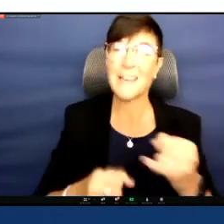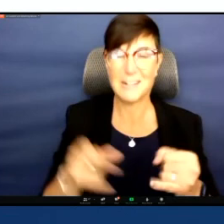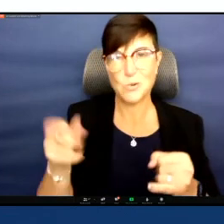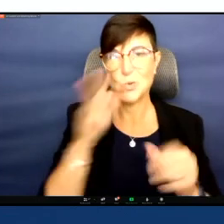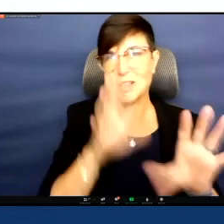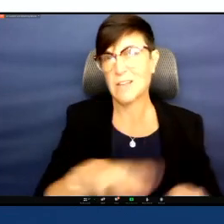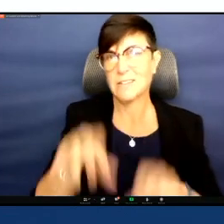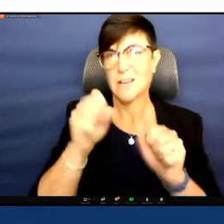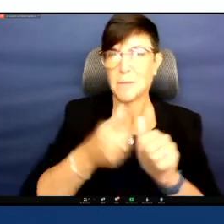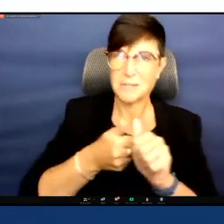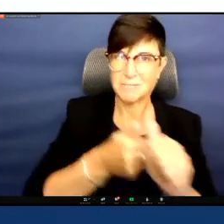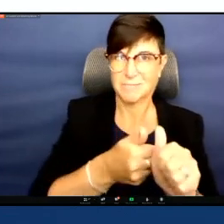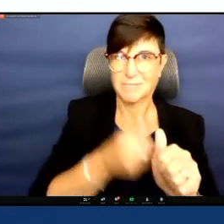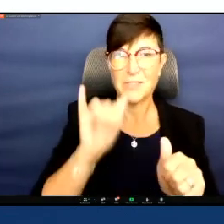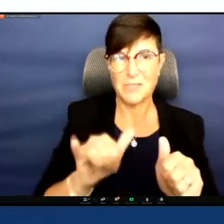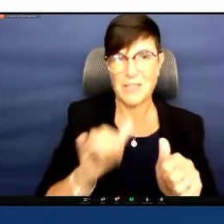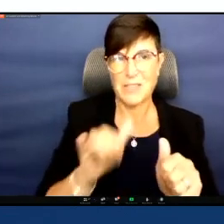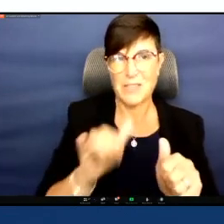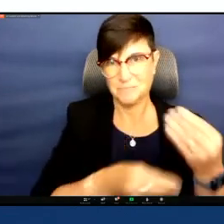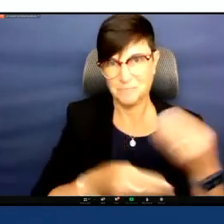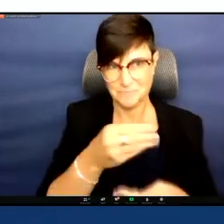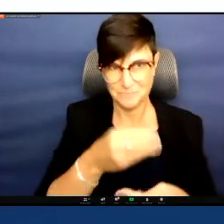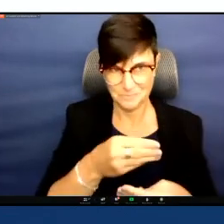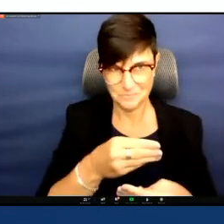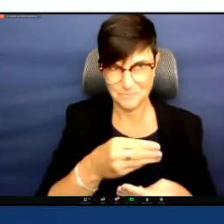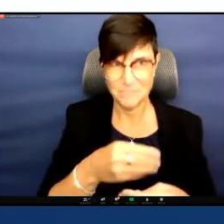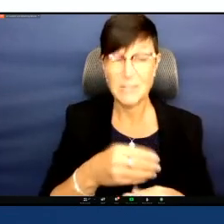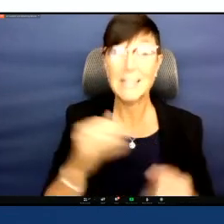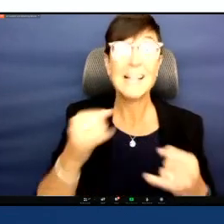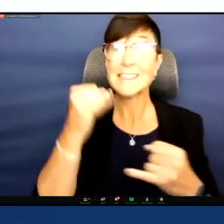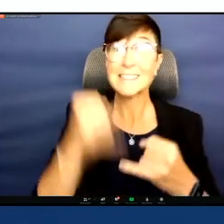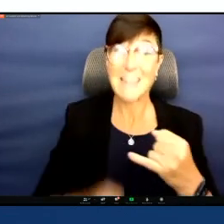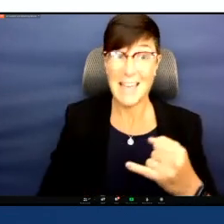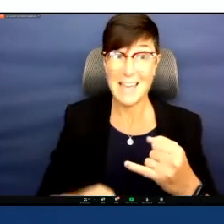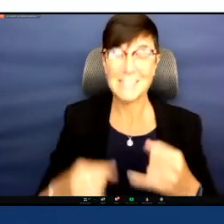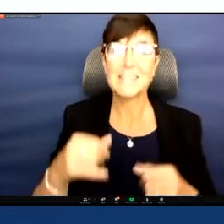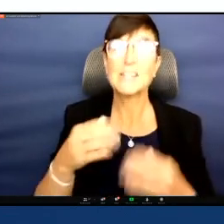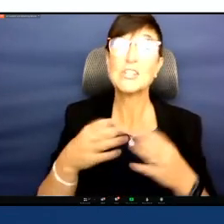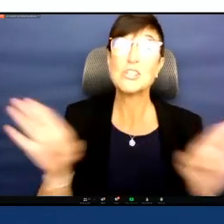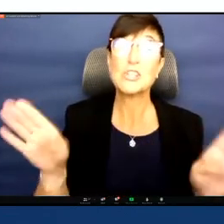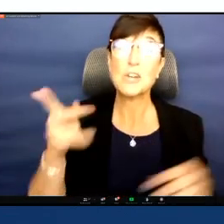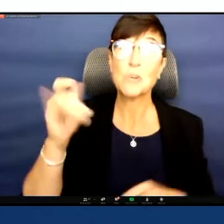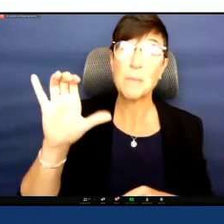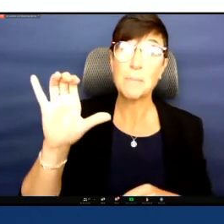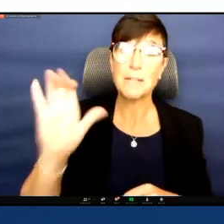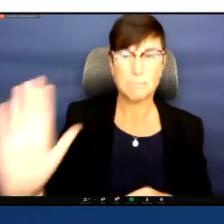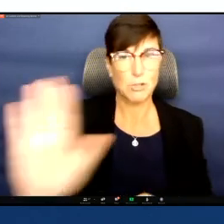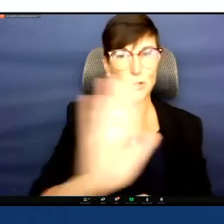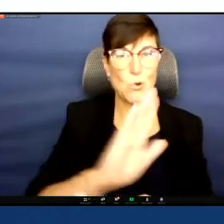And finally, members of the public influence budget decisions by providing input, for example, by contacting board members